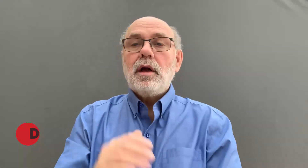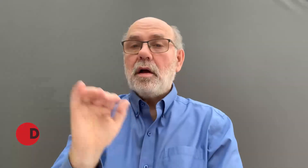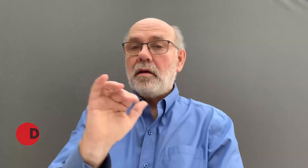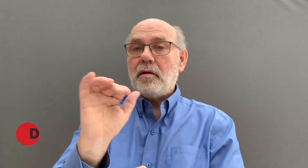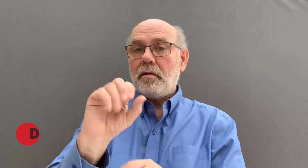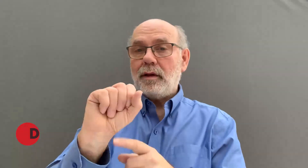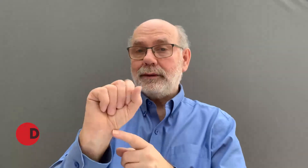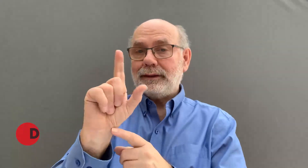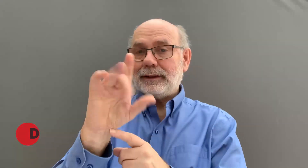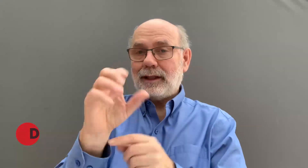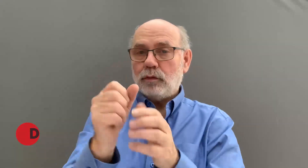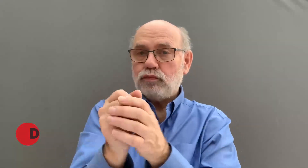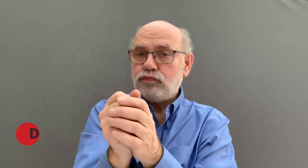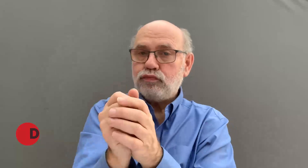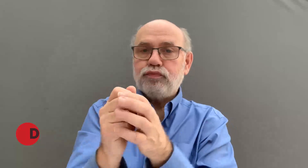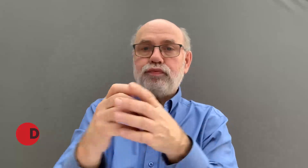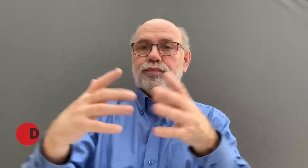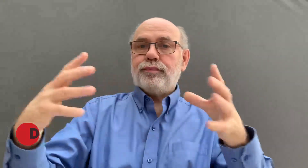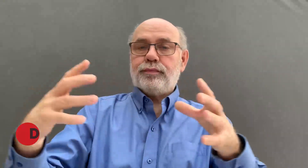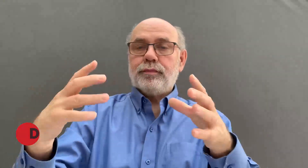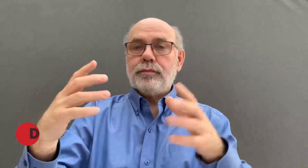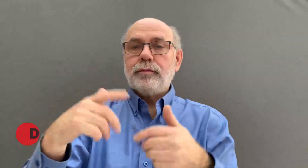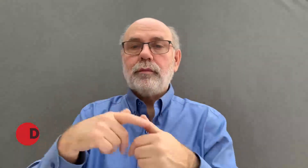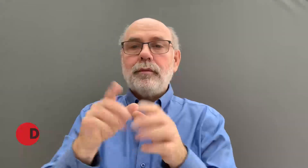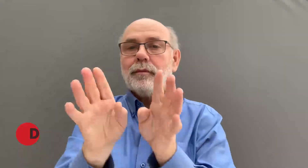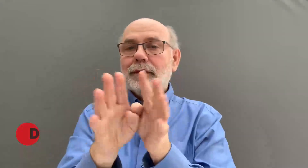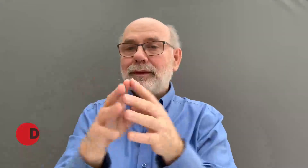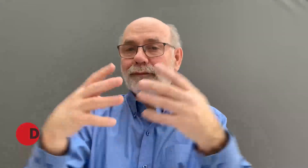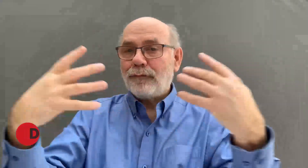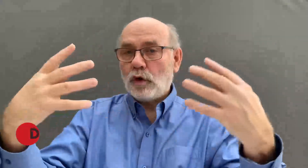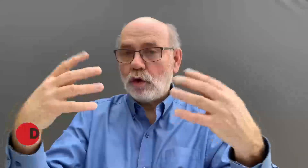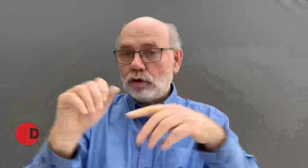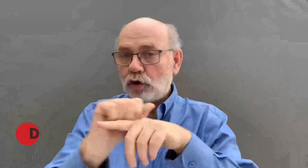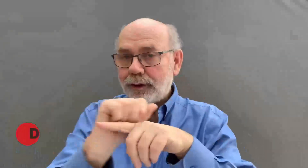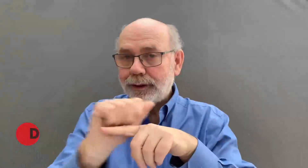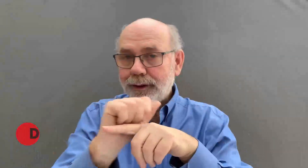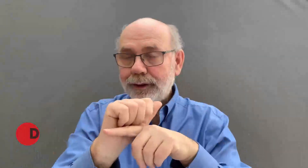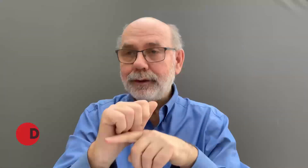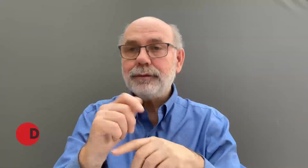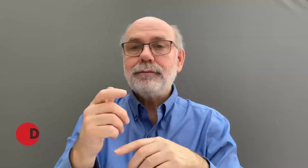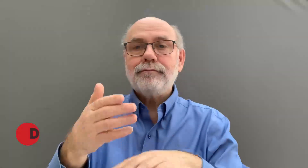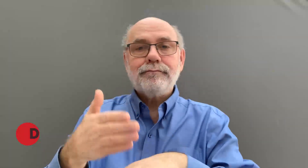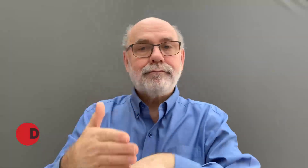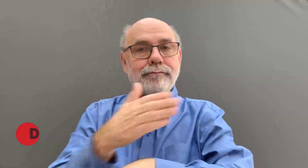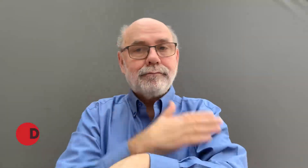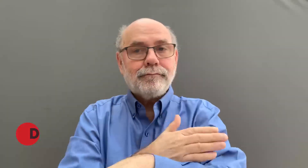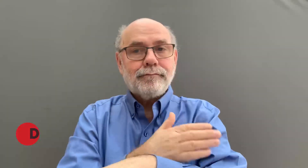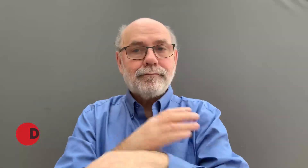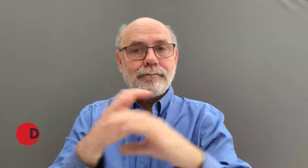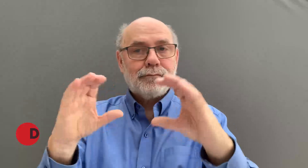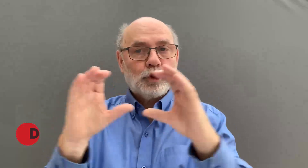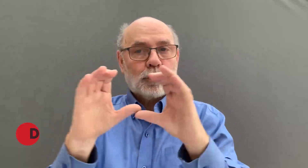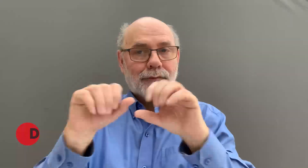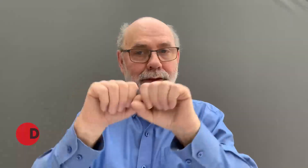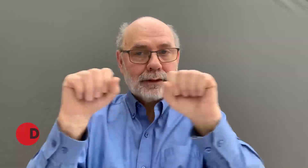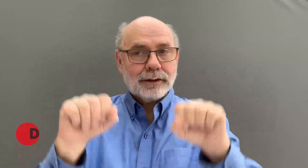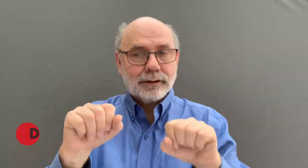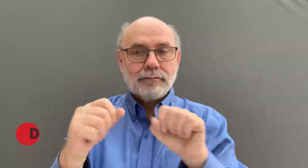As SLIC expands its trainers and strengthens its national certification system to